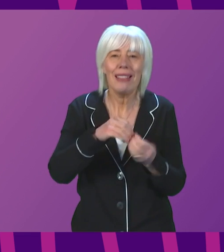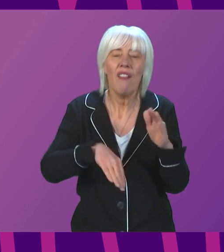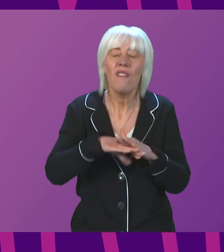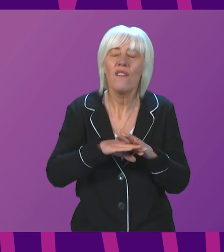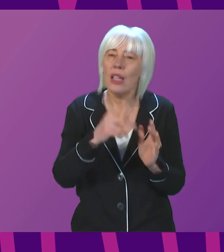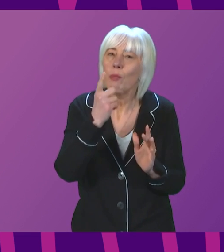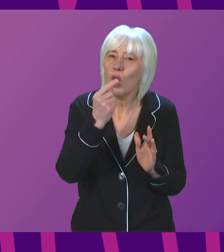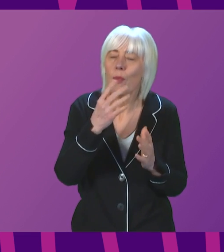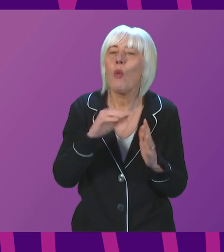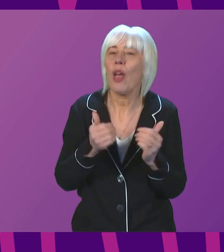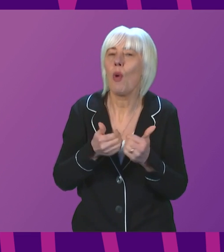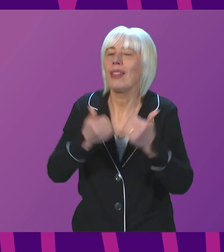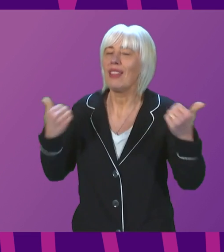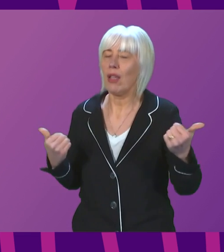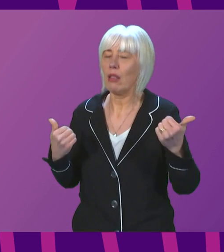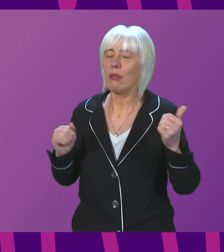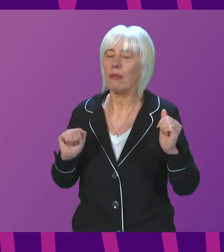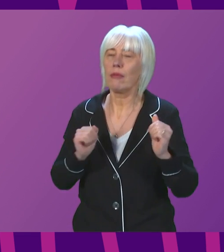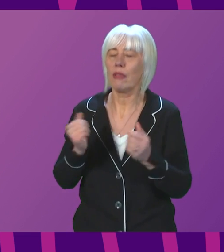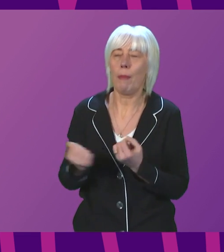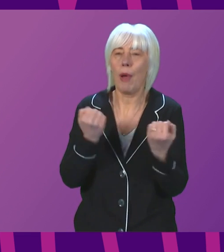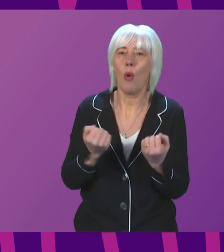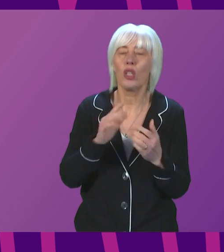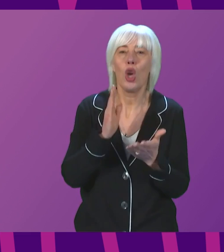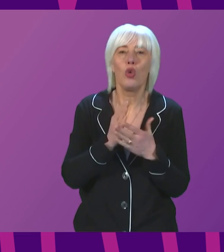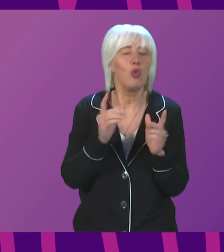powers to ban conversion practices by the end of next year.